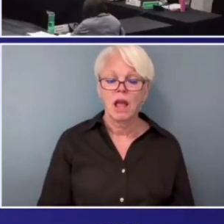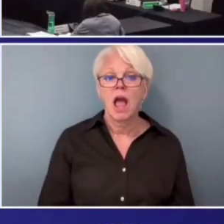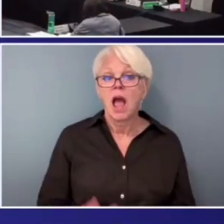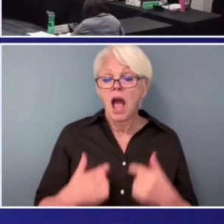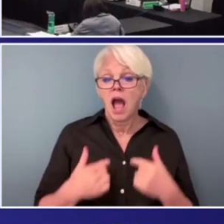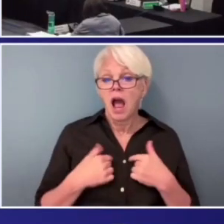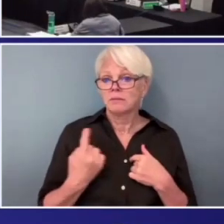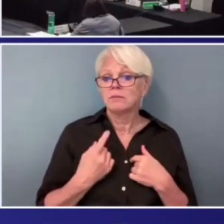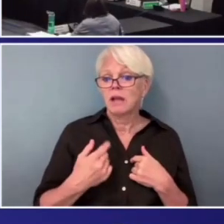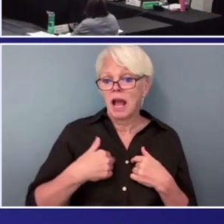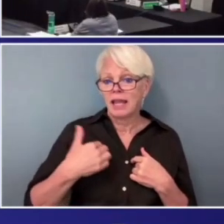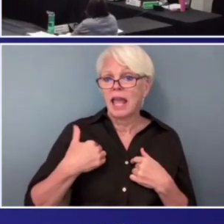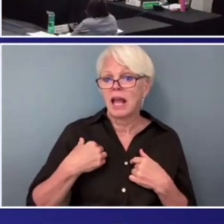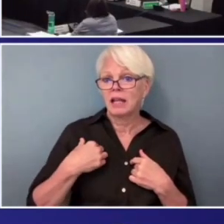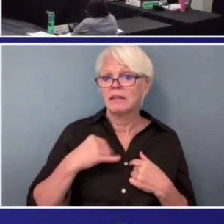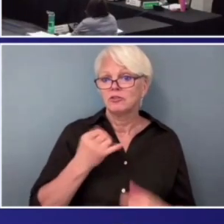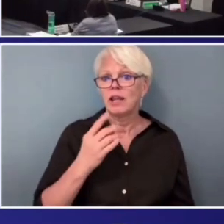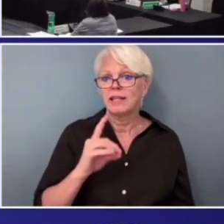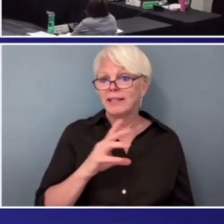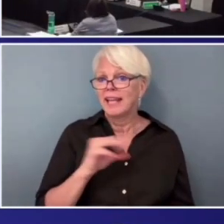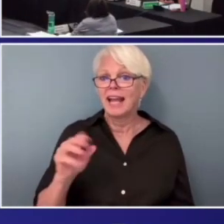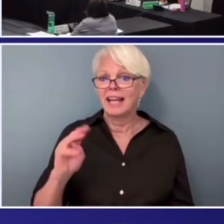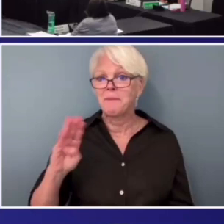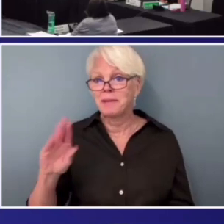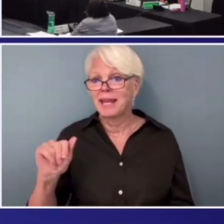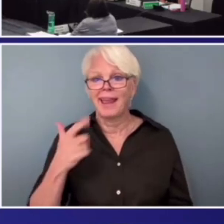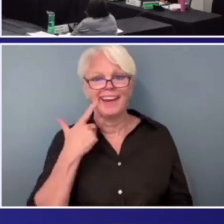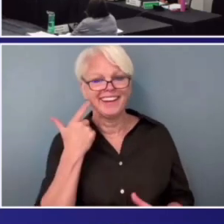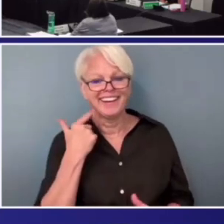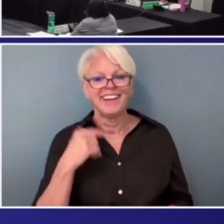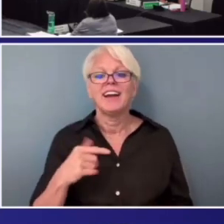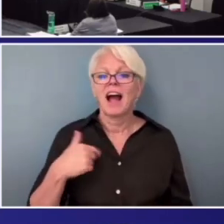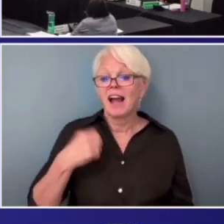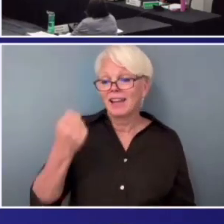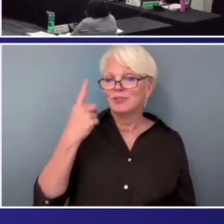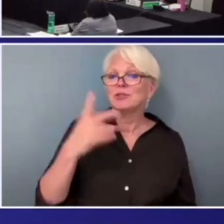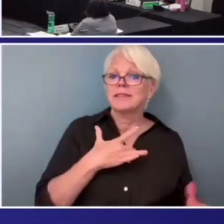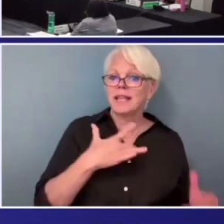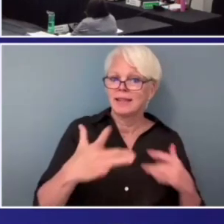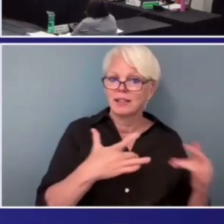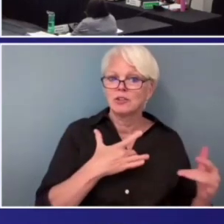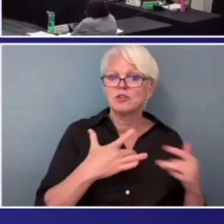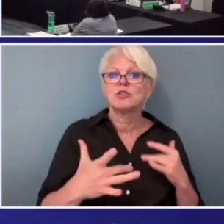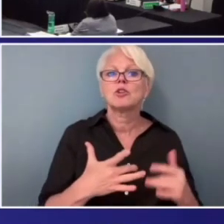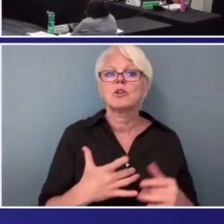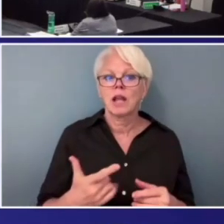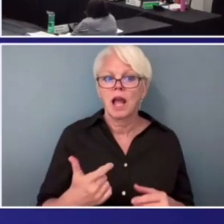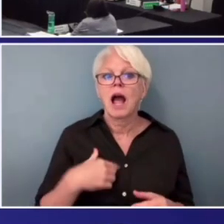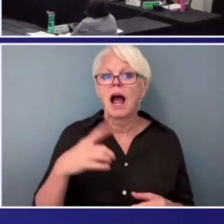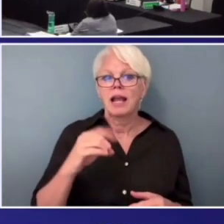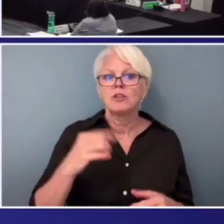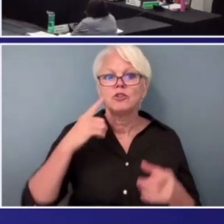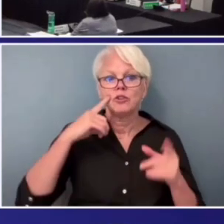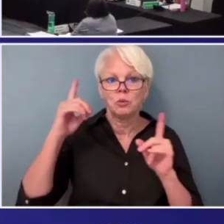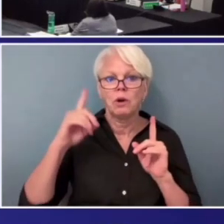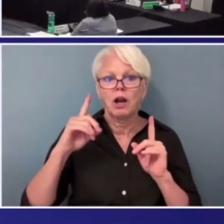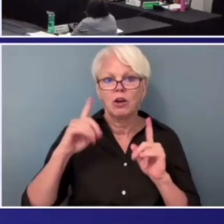JD and an MBA, I do understand the concern. I do agree of the potential incentivization